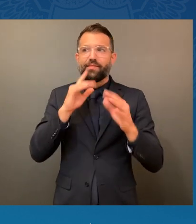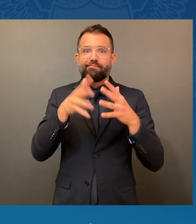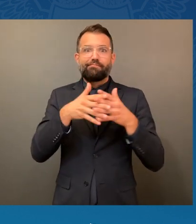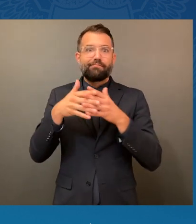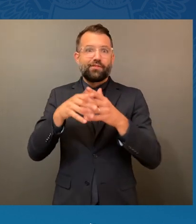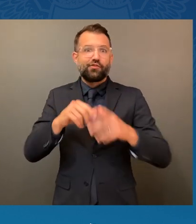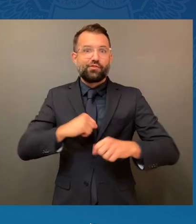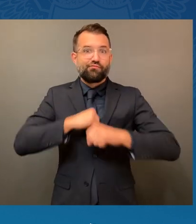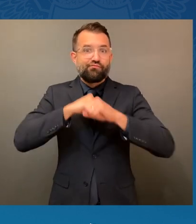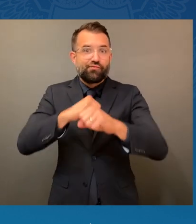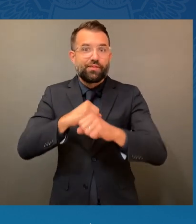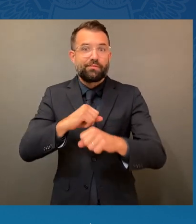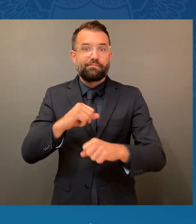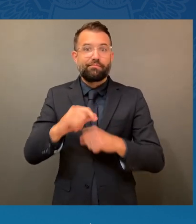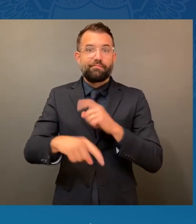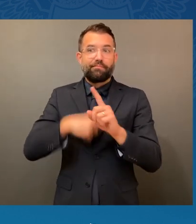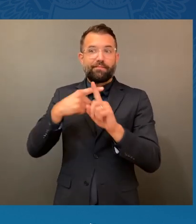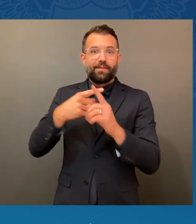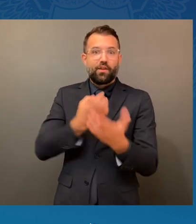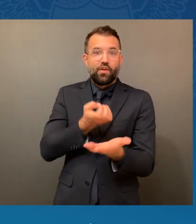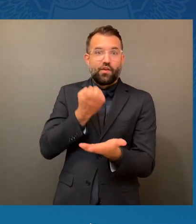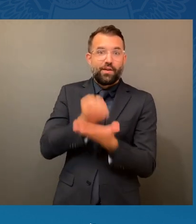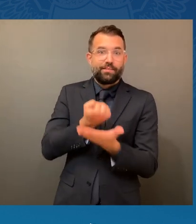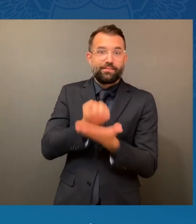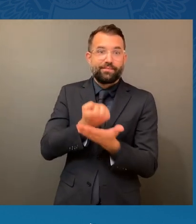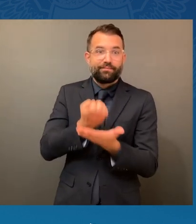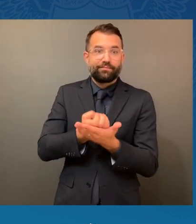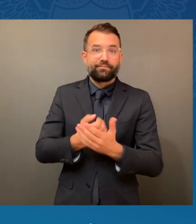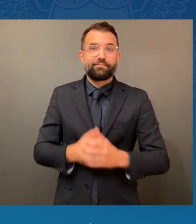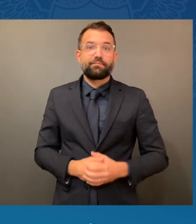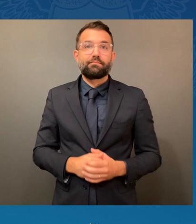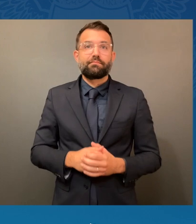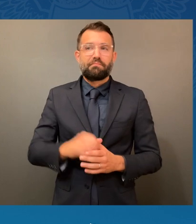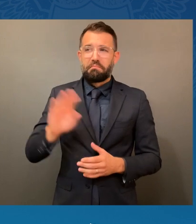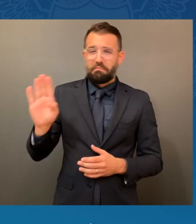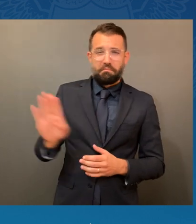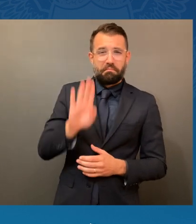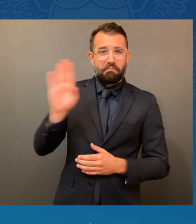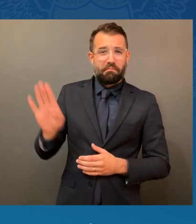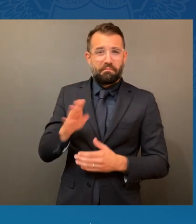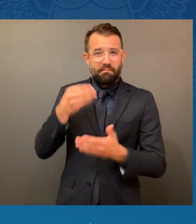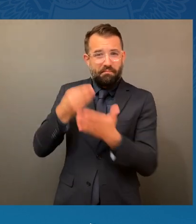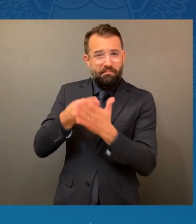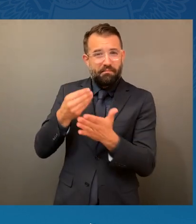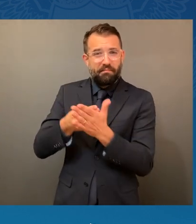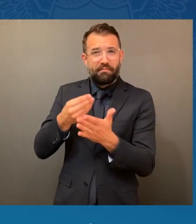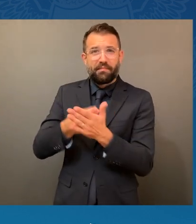Just think, billions of dollars of commercial activity flow through the Indo-Pacific every day,